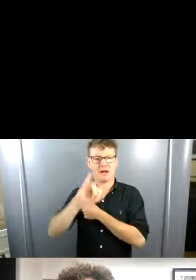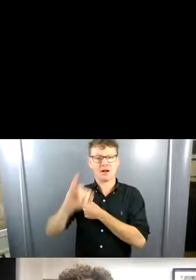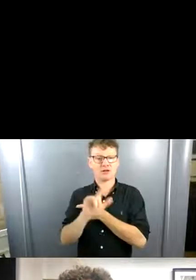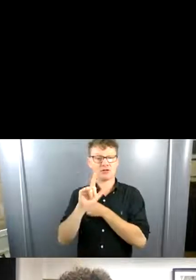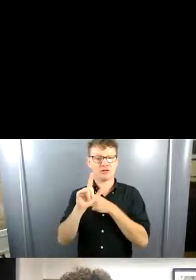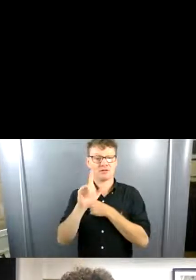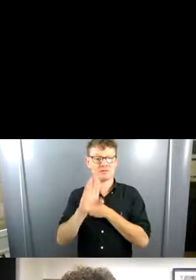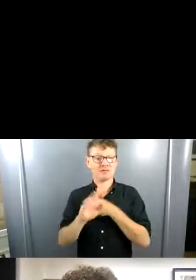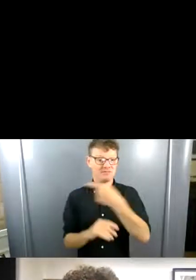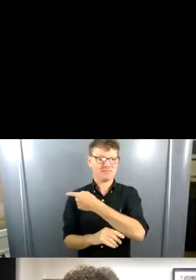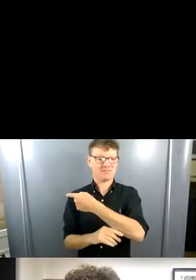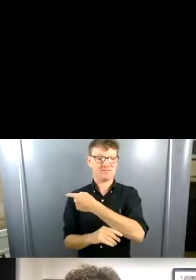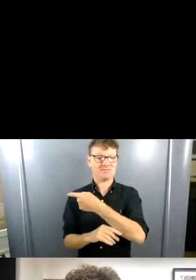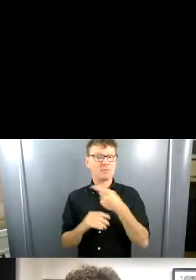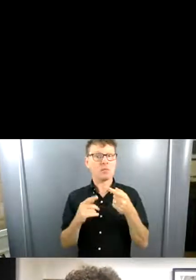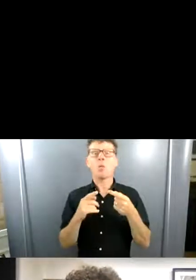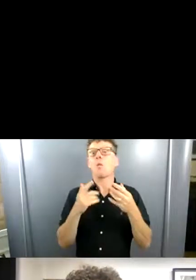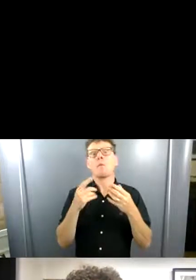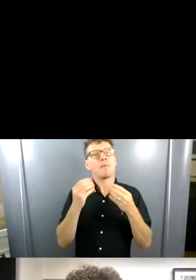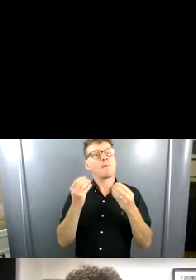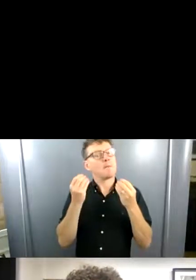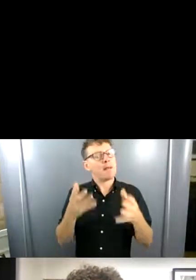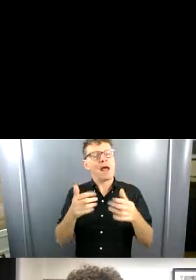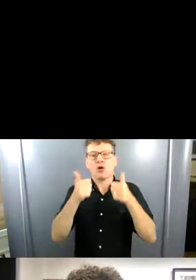there's a lot of great papers there coming out of the previous conference